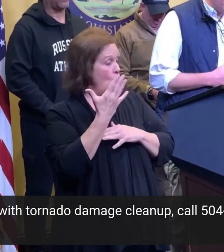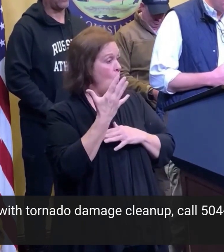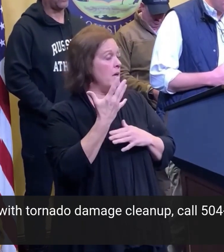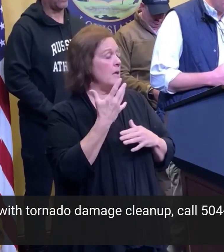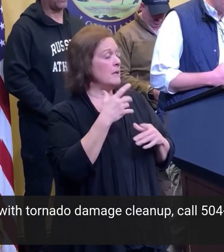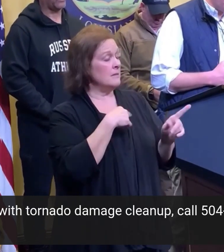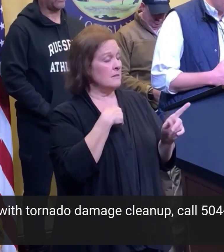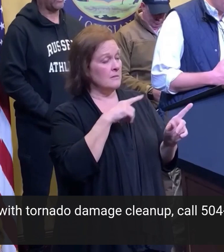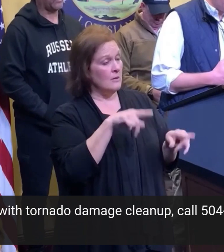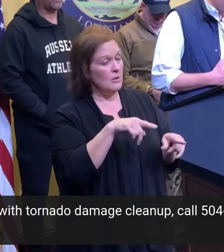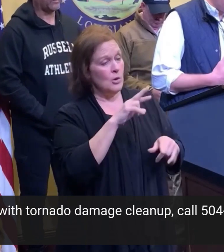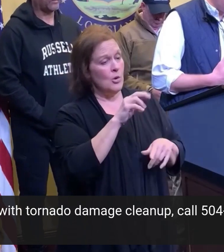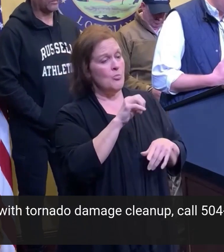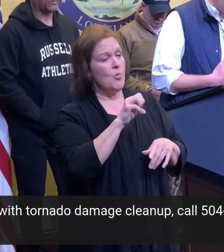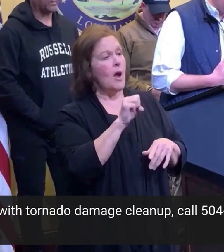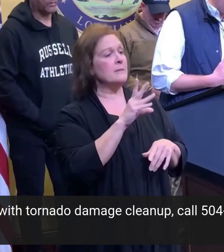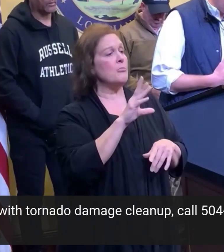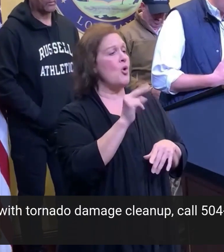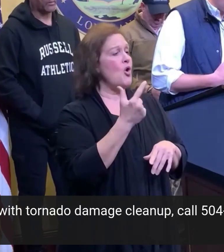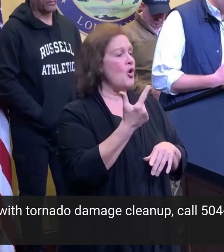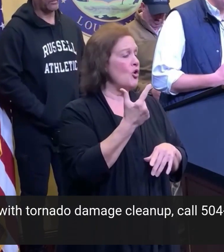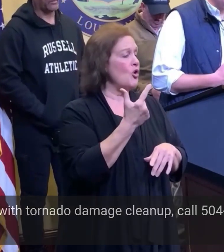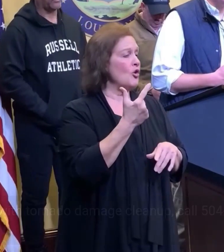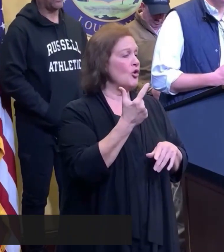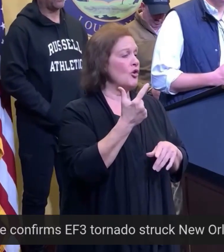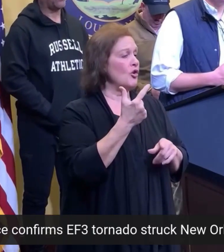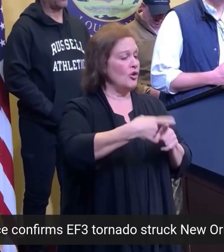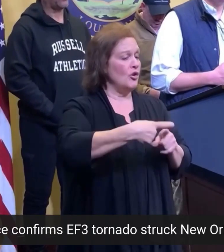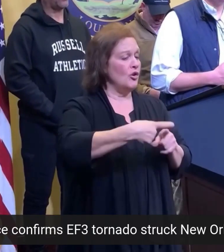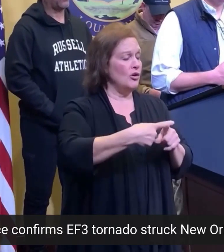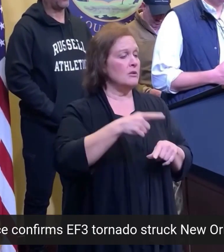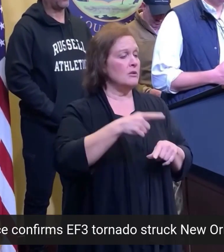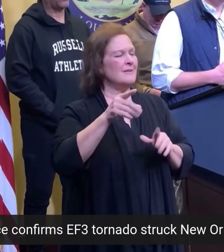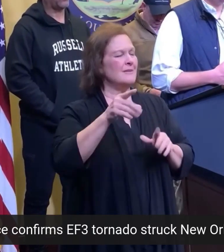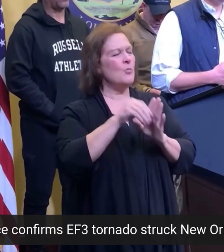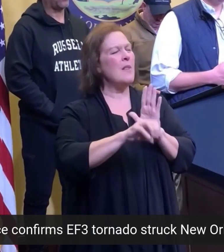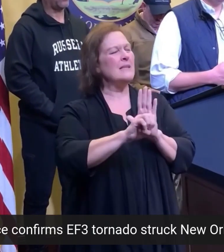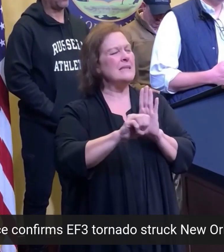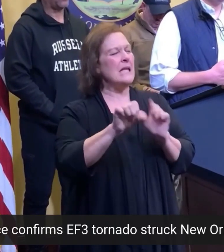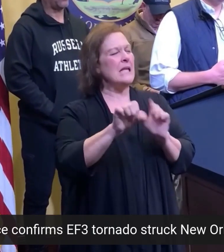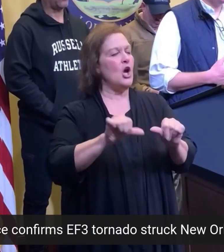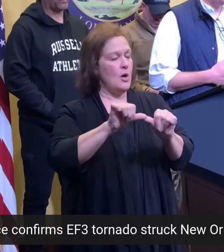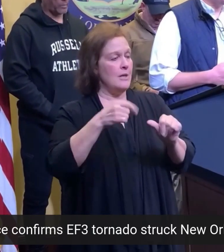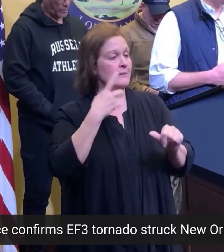intersection of pressburg and good coronado and new orleans east and you know seeing dpw